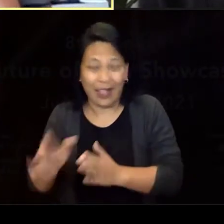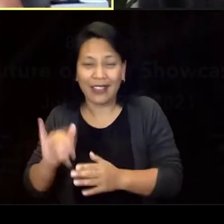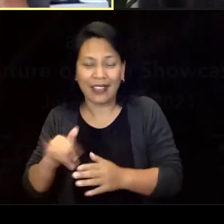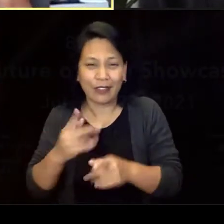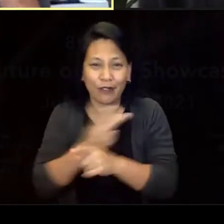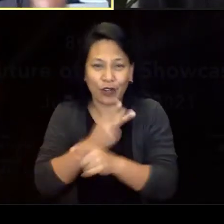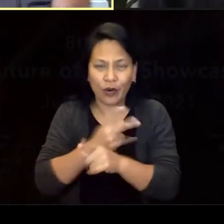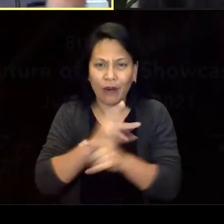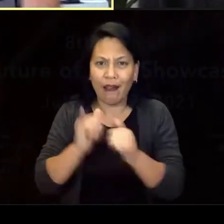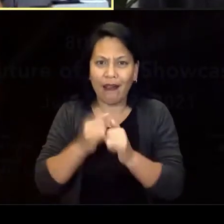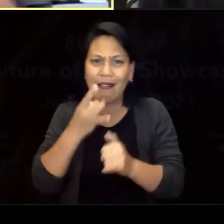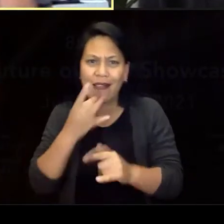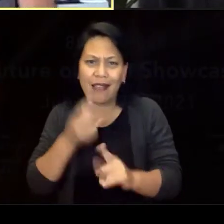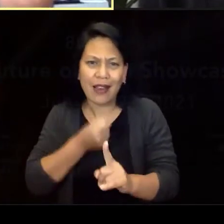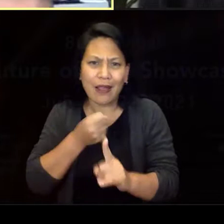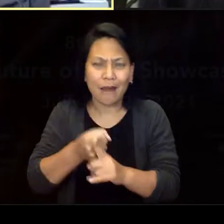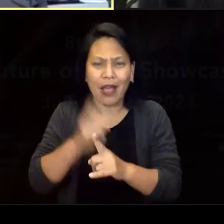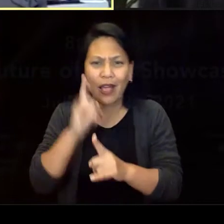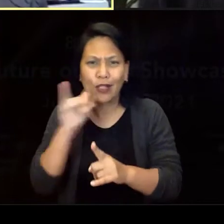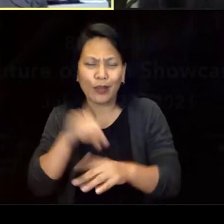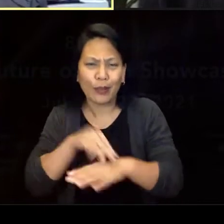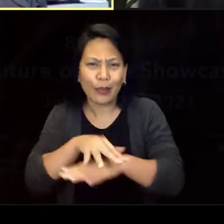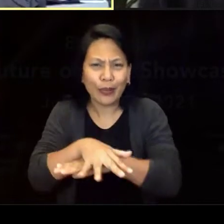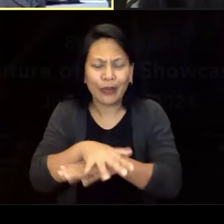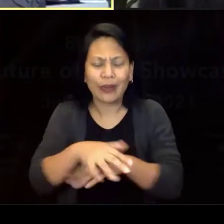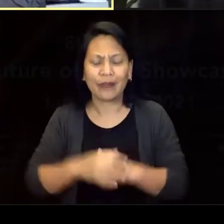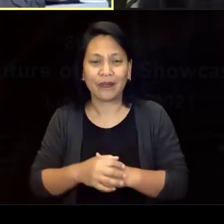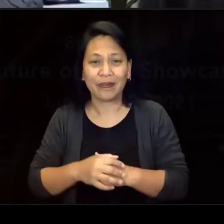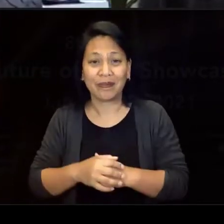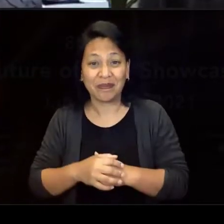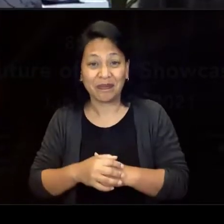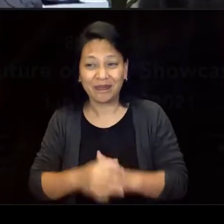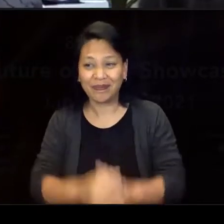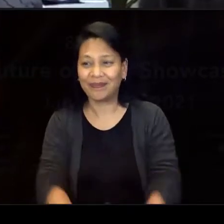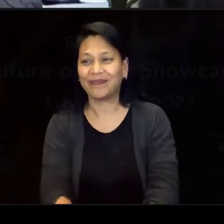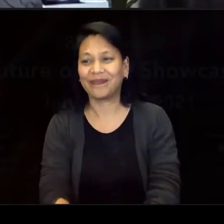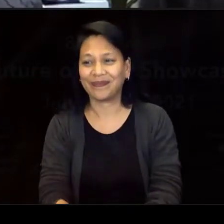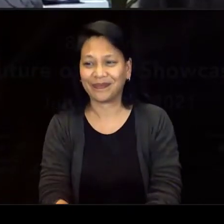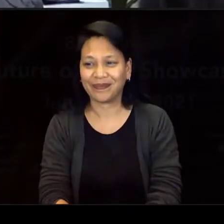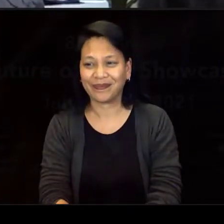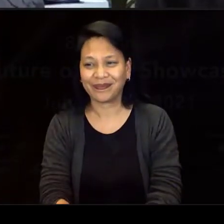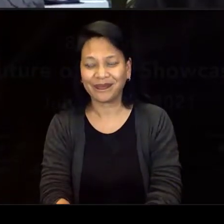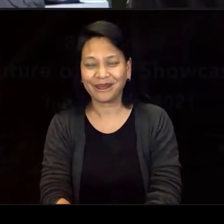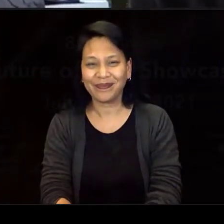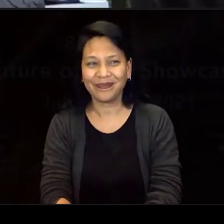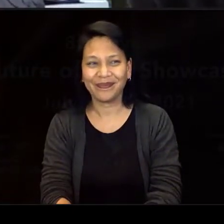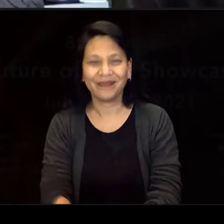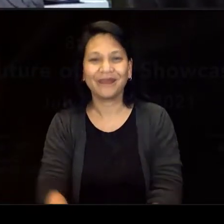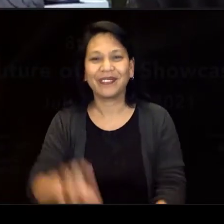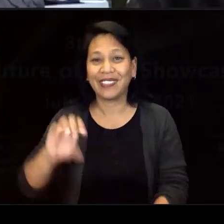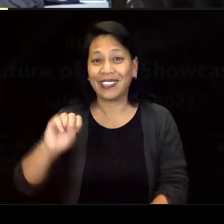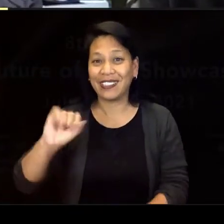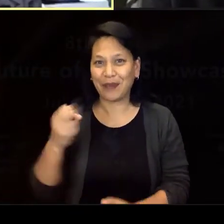that there's lipstick there and that it doesn't just disappear. It's wild, eh? Wow. I'm learning so much. Yeah.